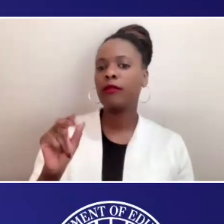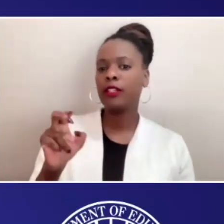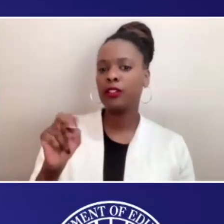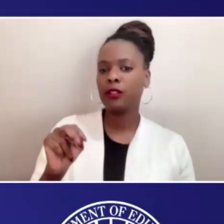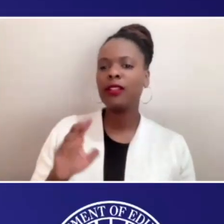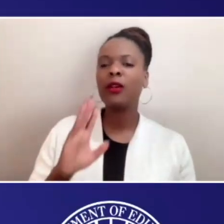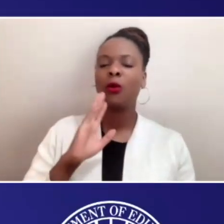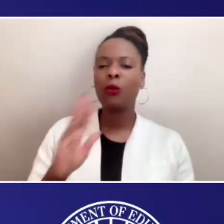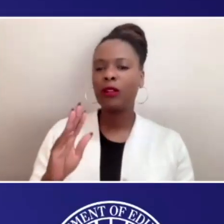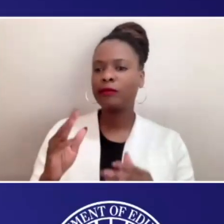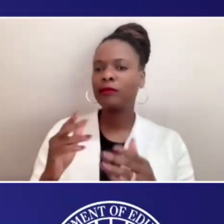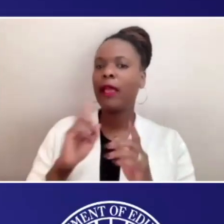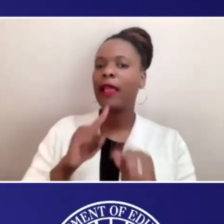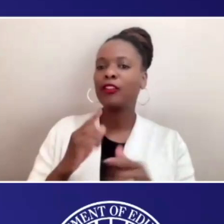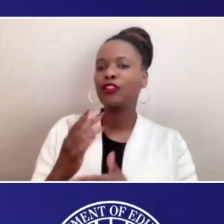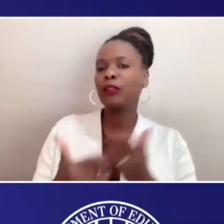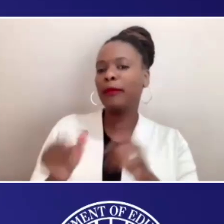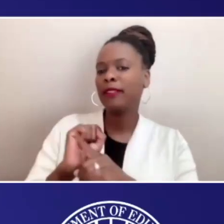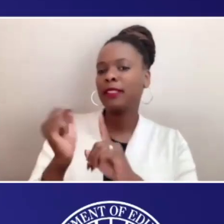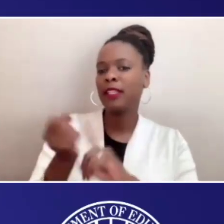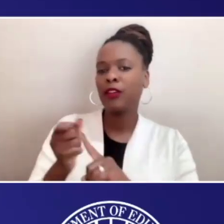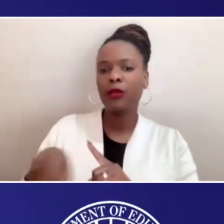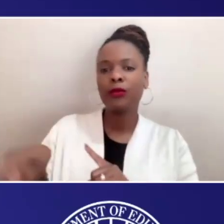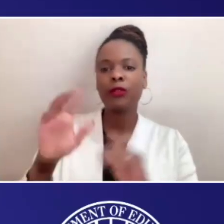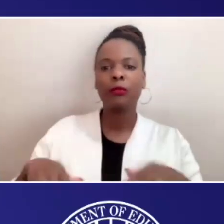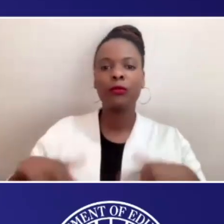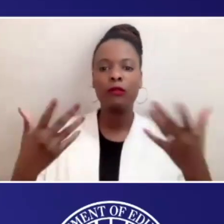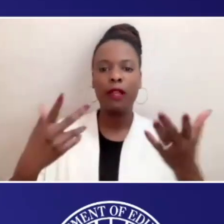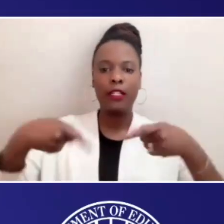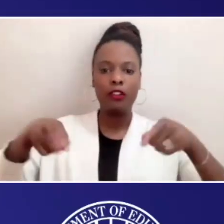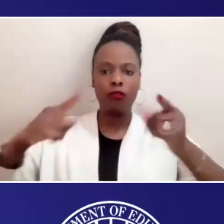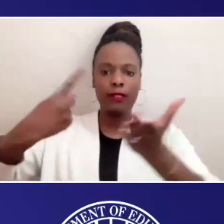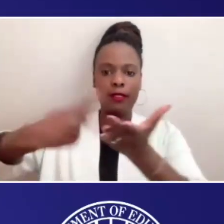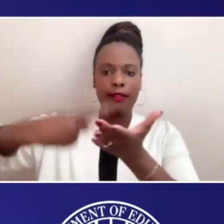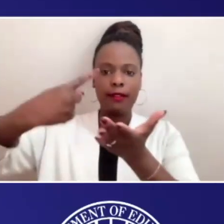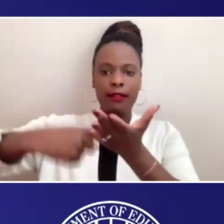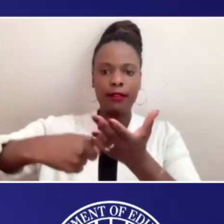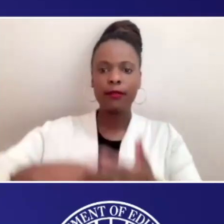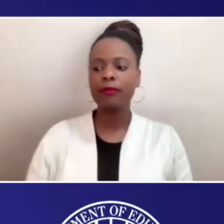scenarios that you presented during our discussion. So we will not be taking a